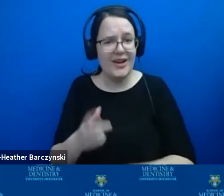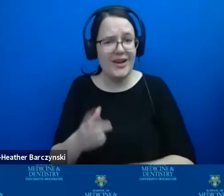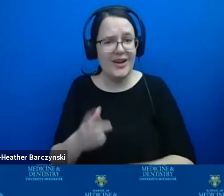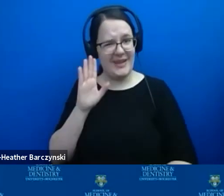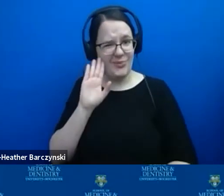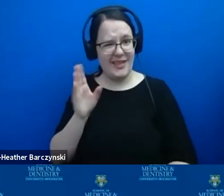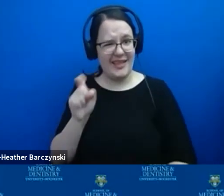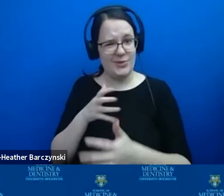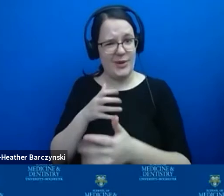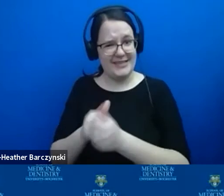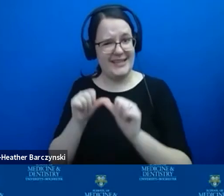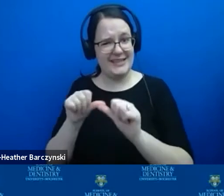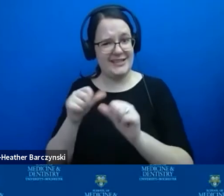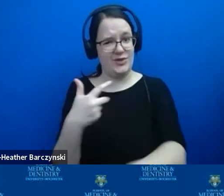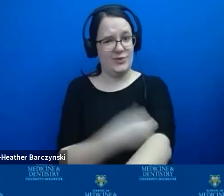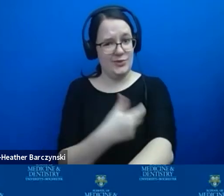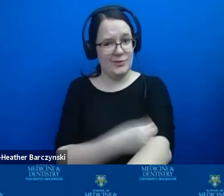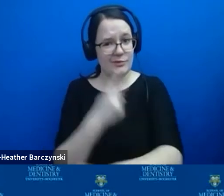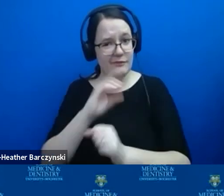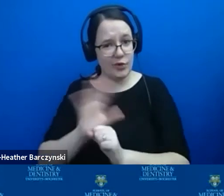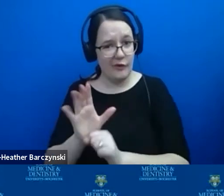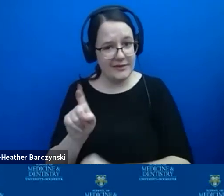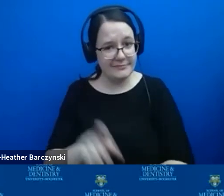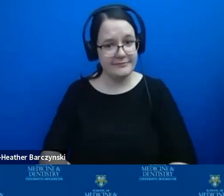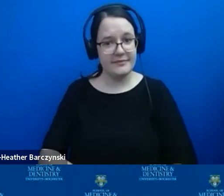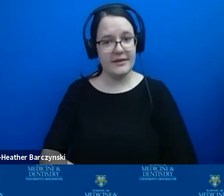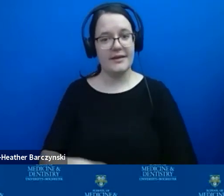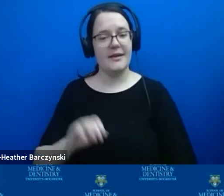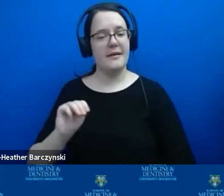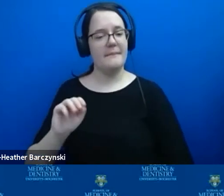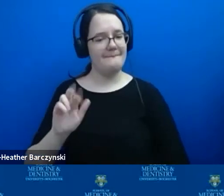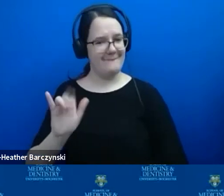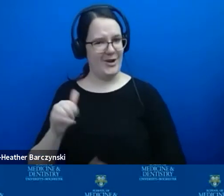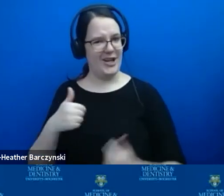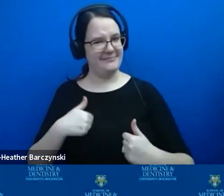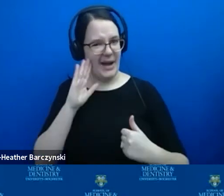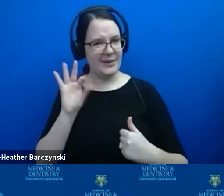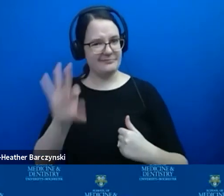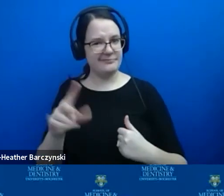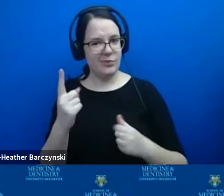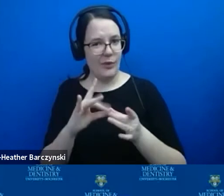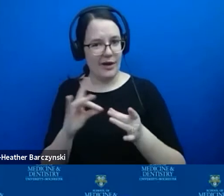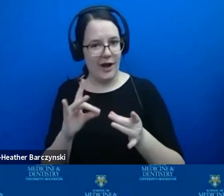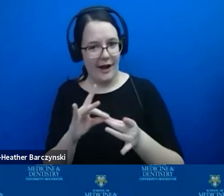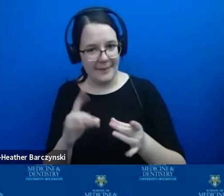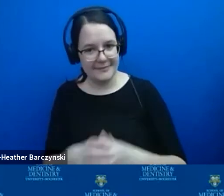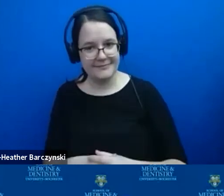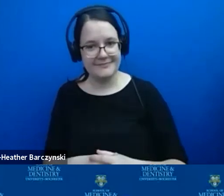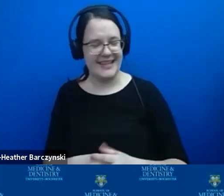for cobit so i i can just make one comment which is and please all the other people correct me if